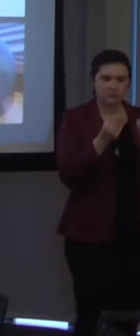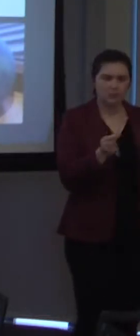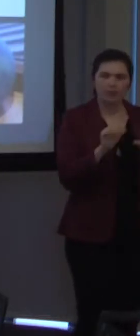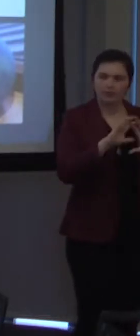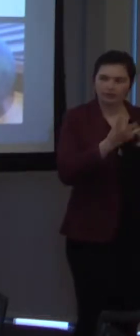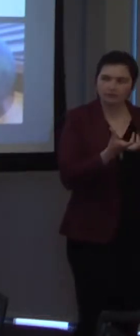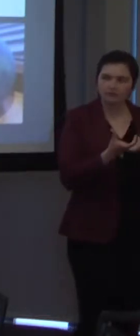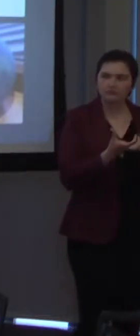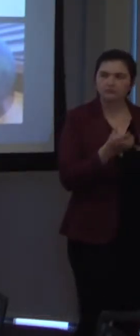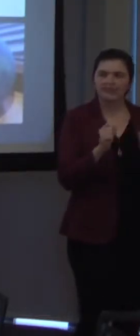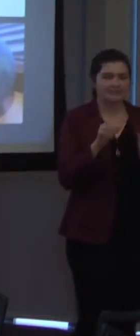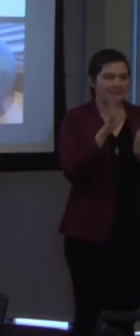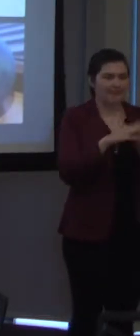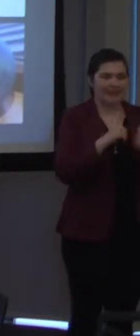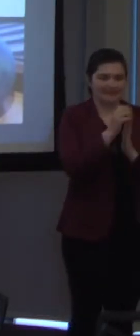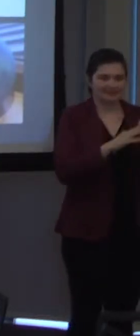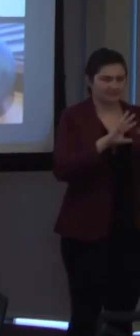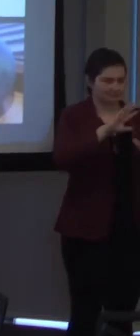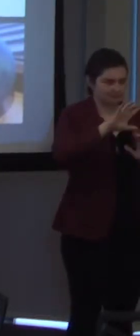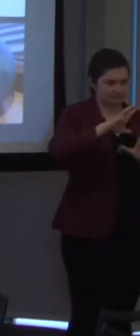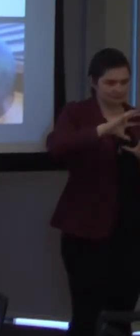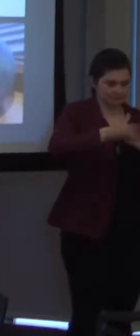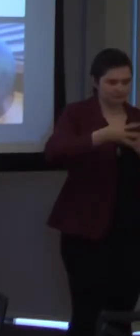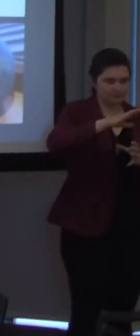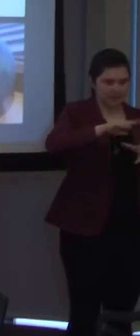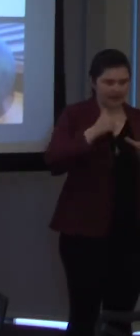and then students are able to paint a planet, moon, or star.